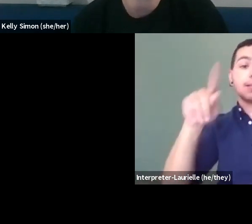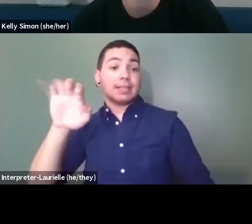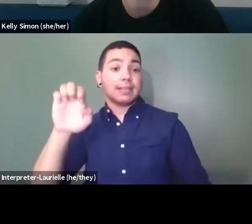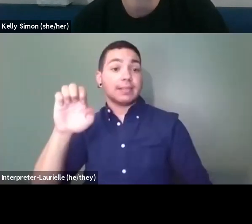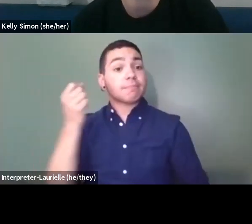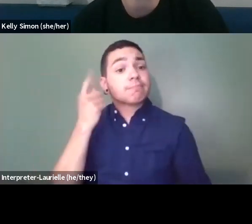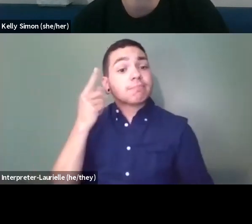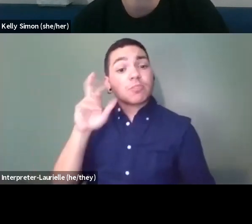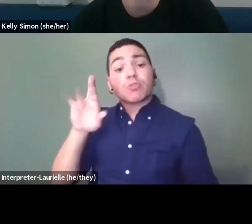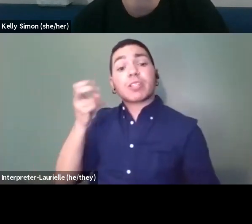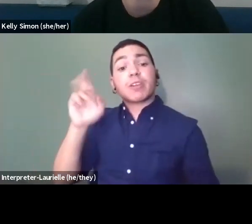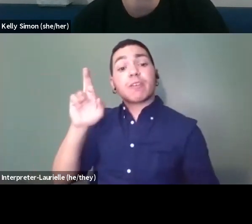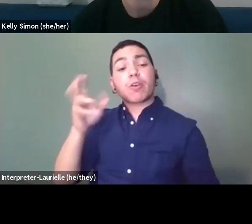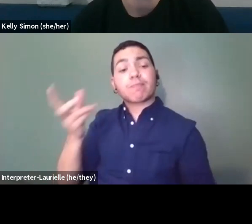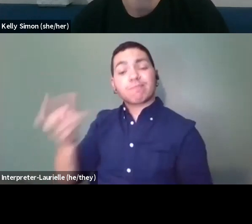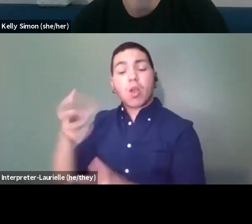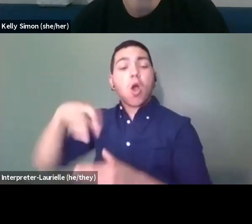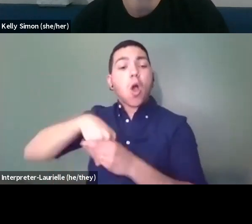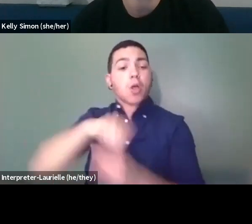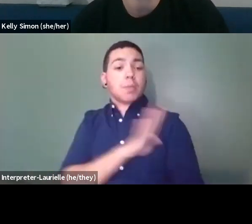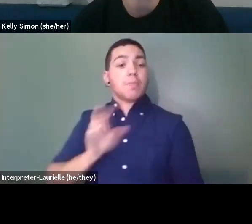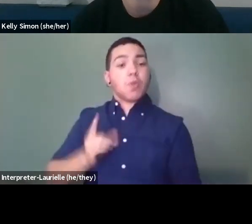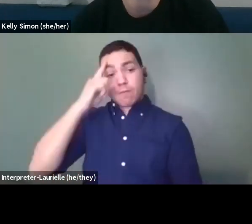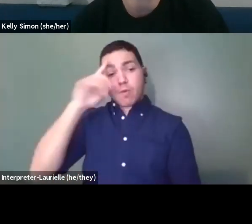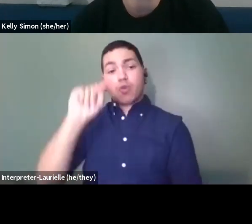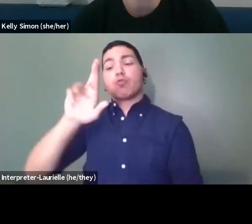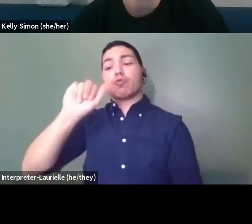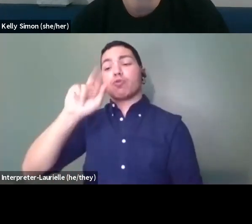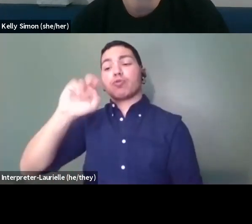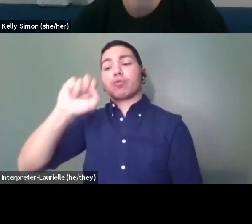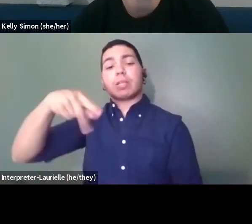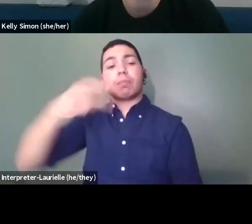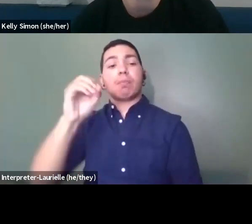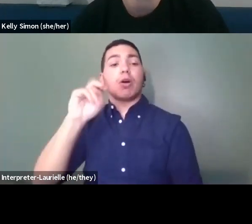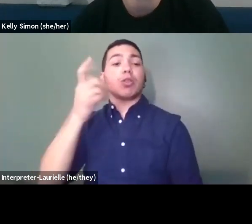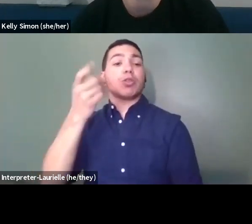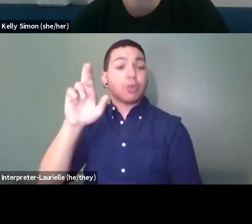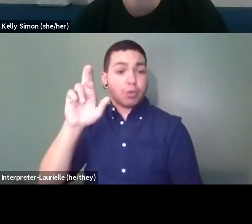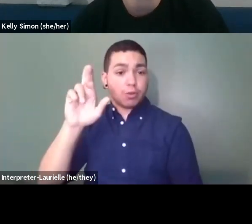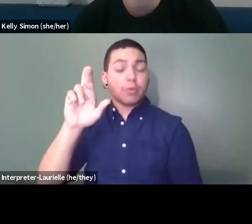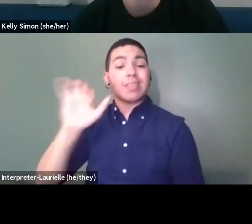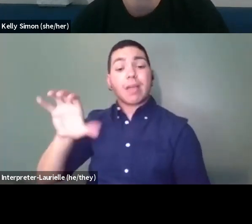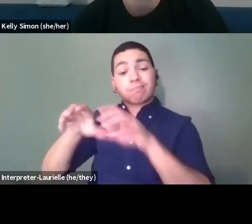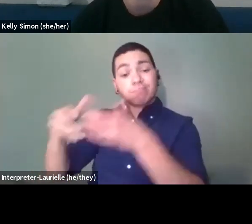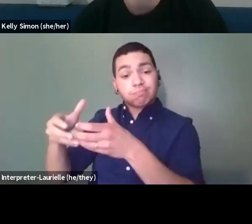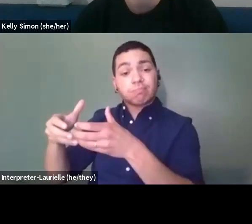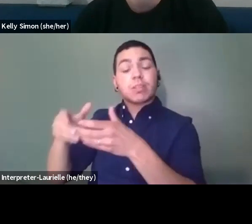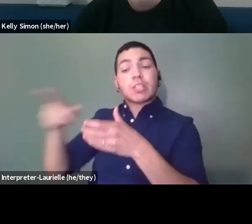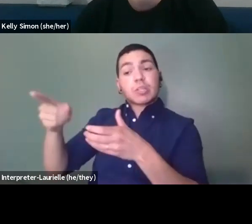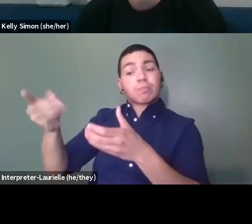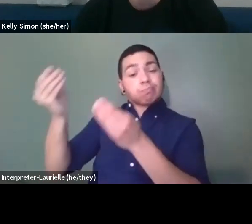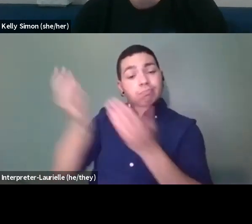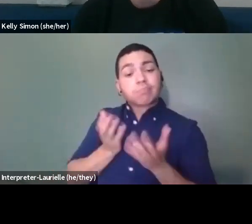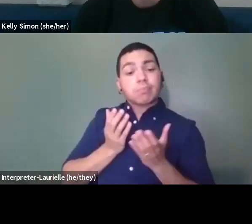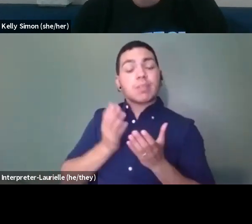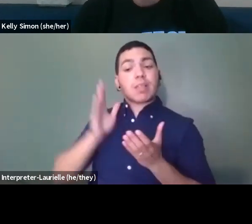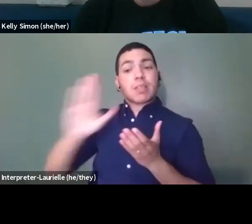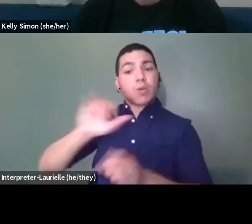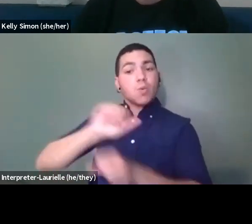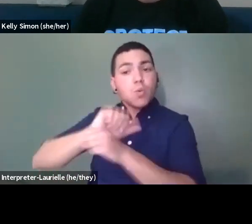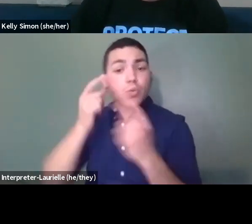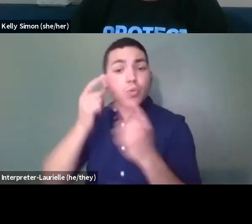for and by TPOC people.